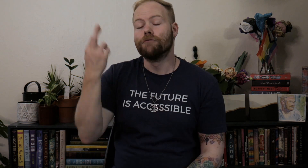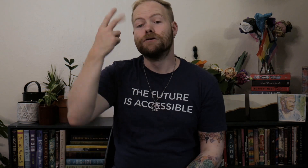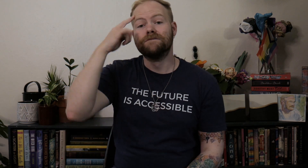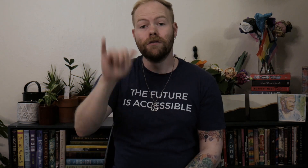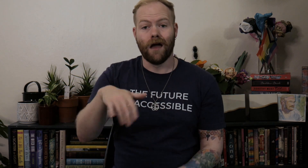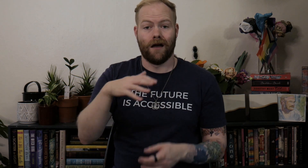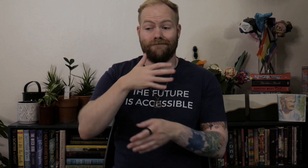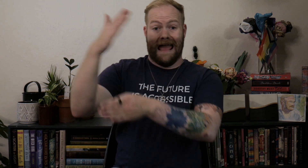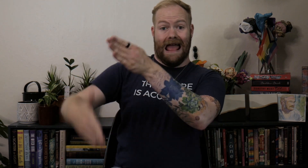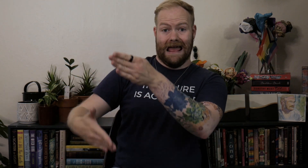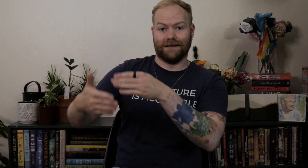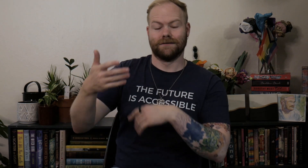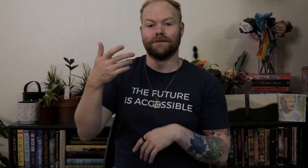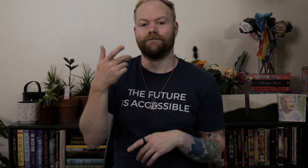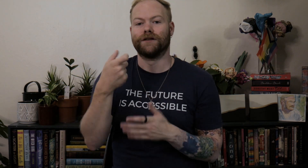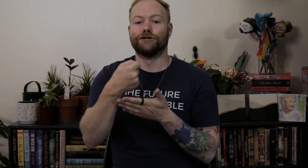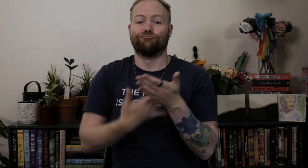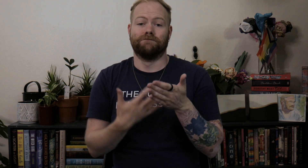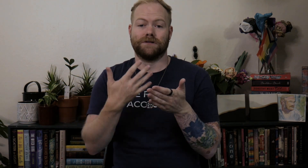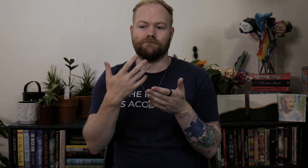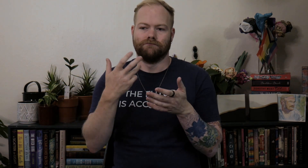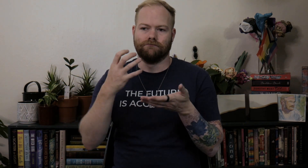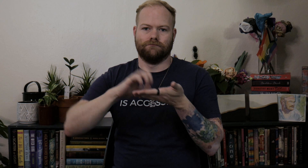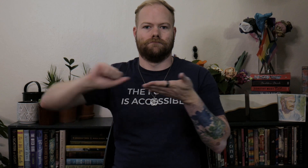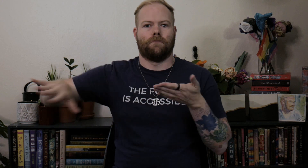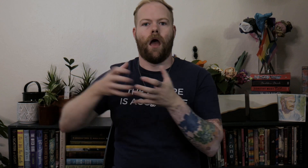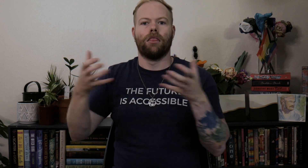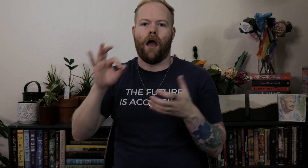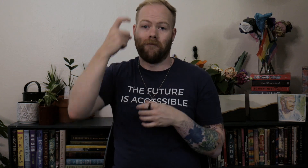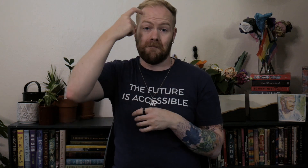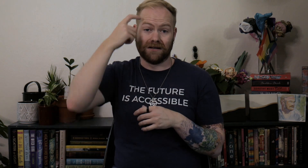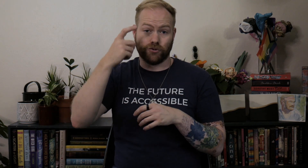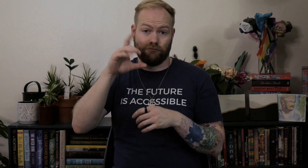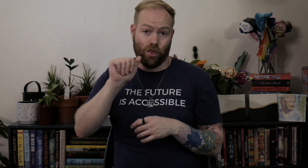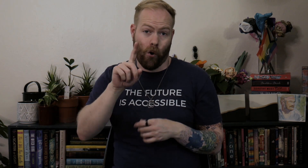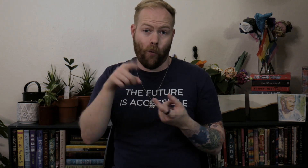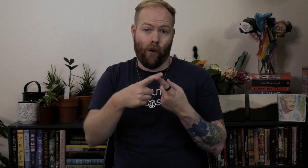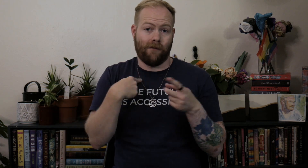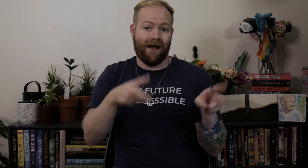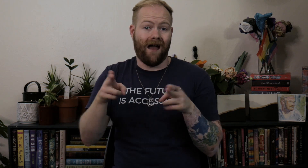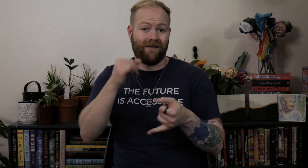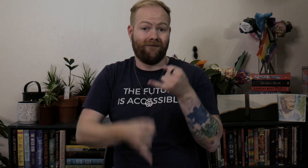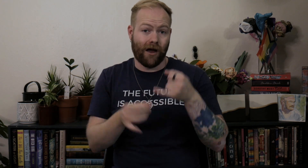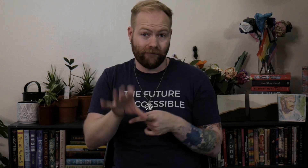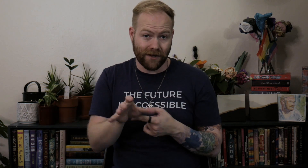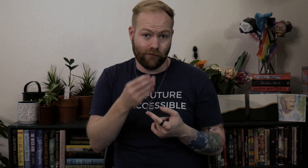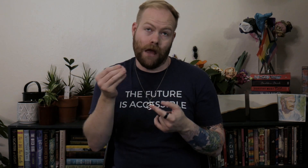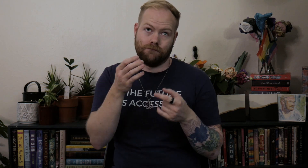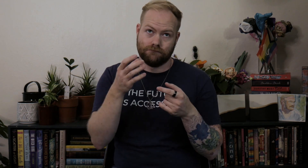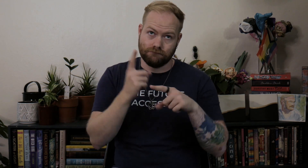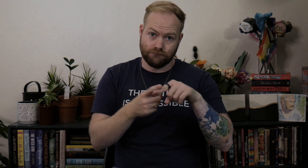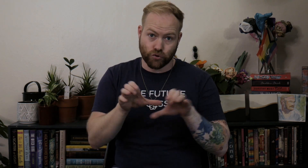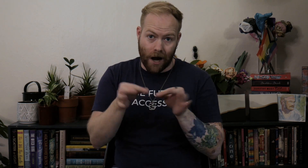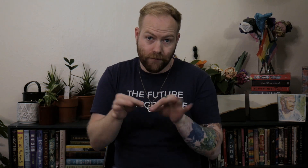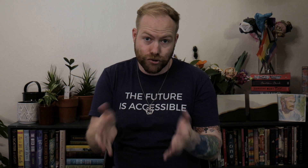The reason for that is in the end, scripts take out a lot of mental load when I’m editing the final video, and doing captions.